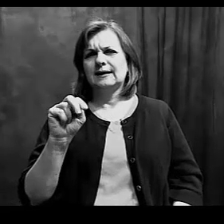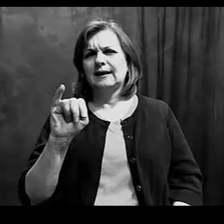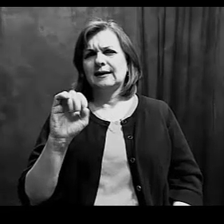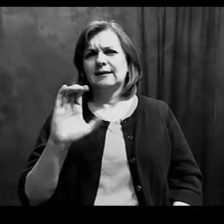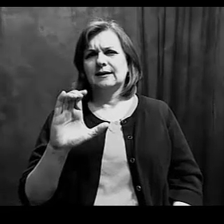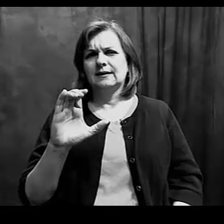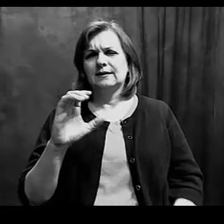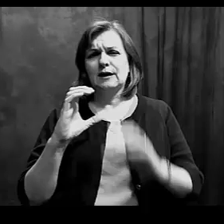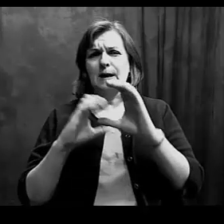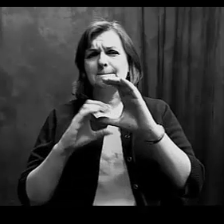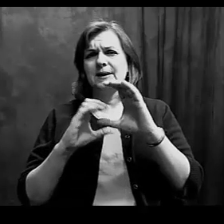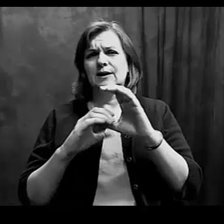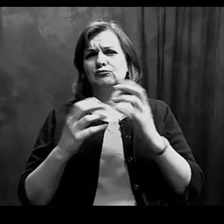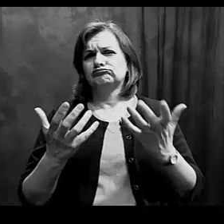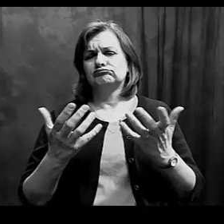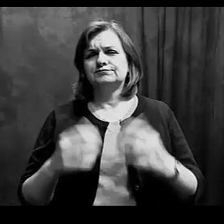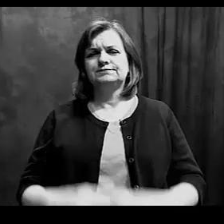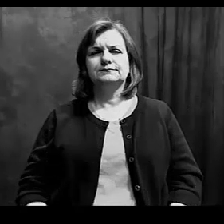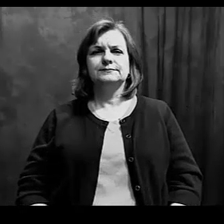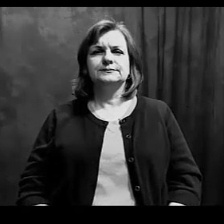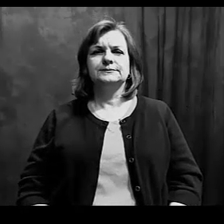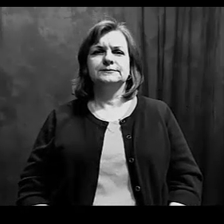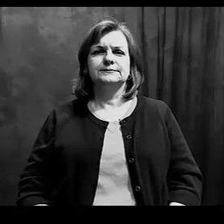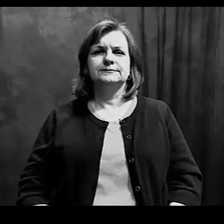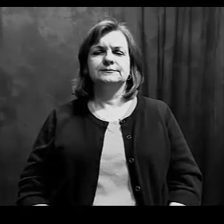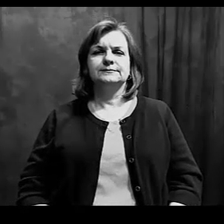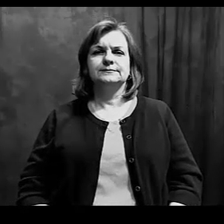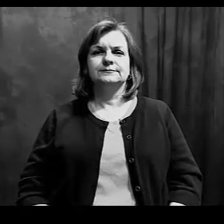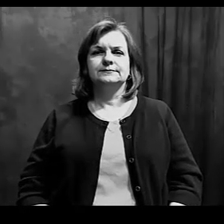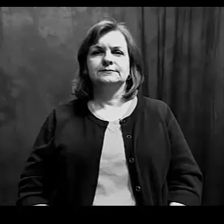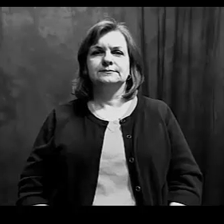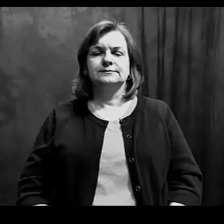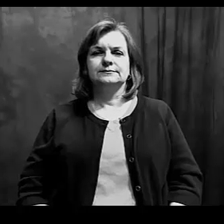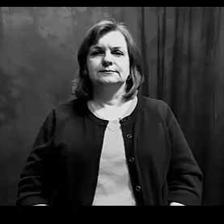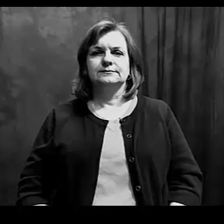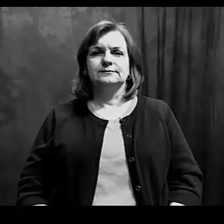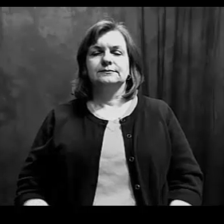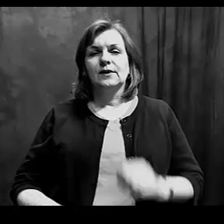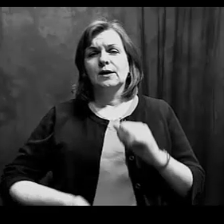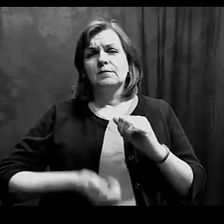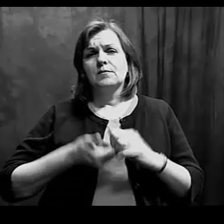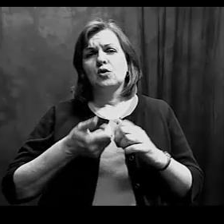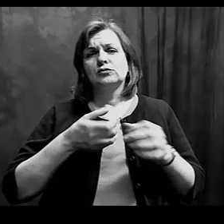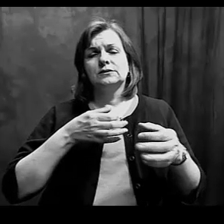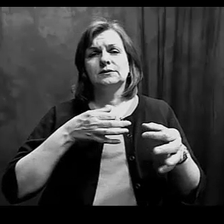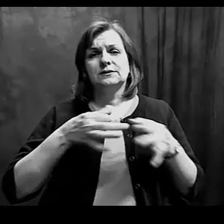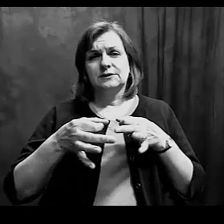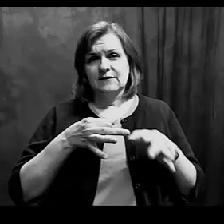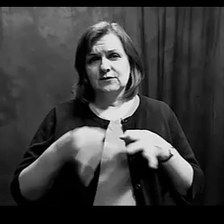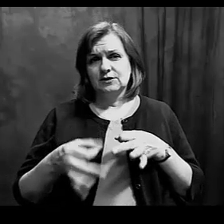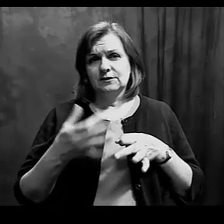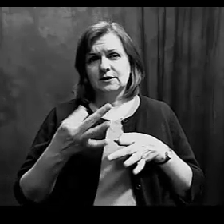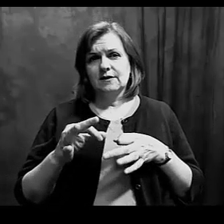what is an organic compound most of